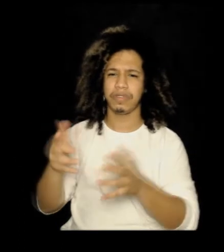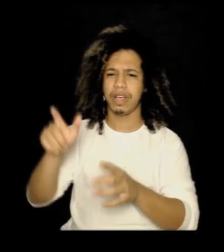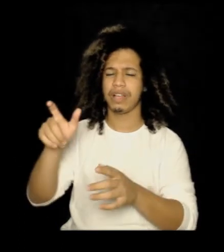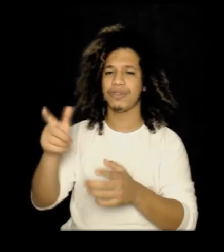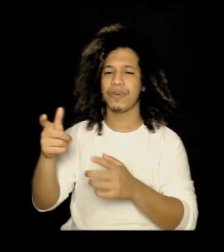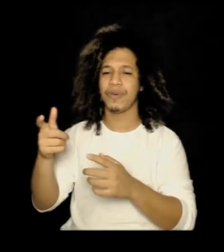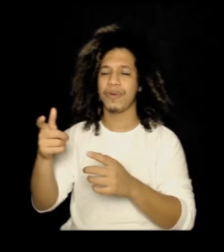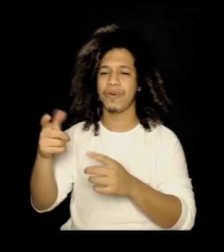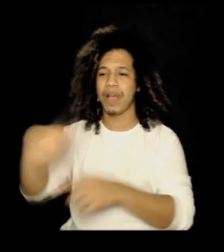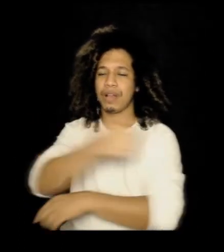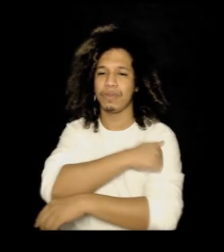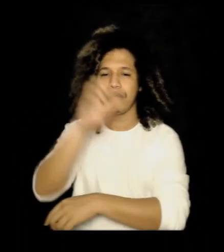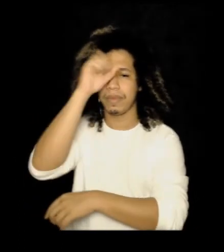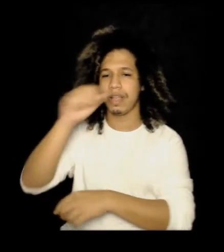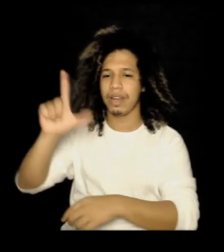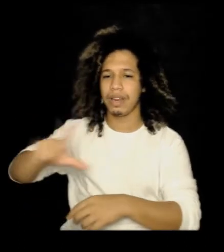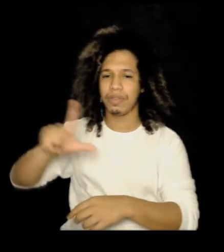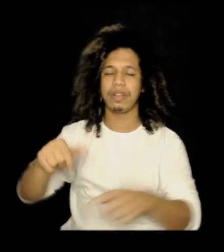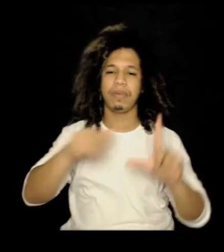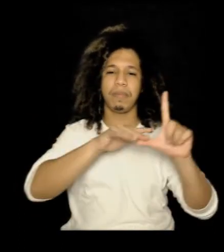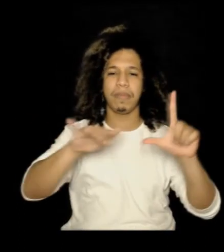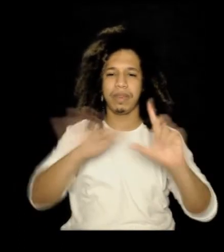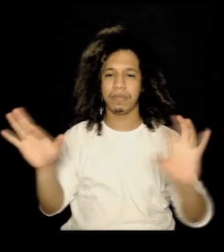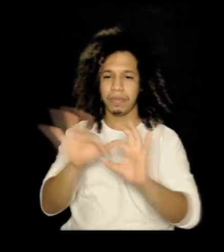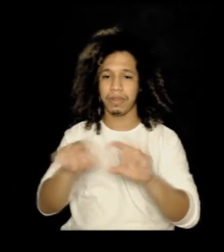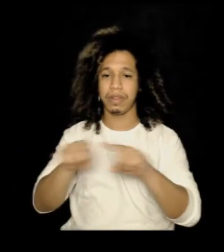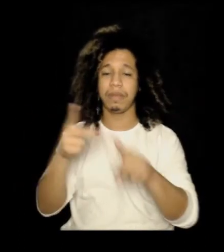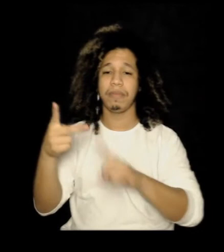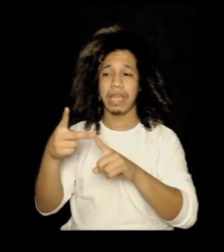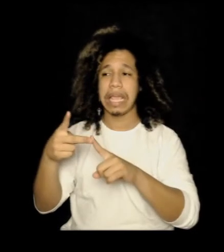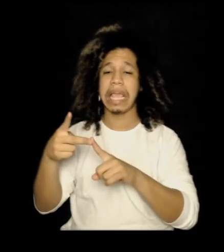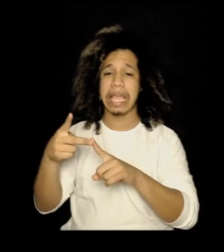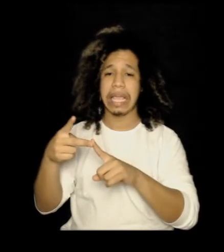and connections between literature, media, and language teaching. I guess they also attended